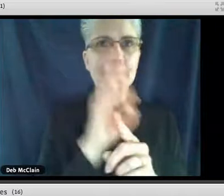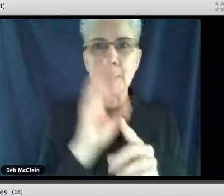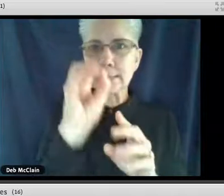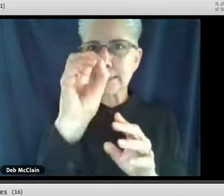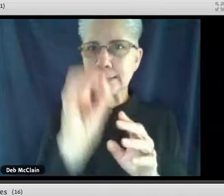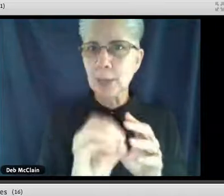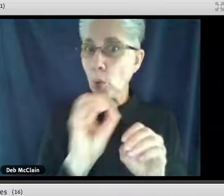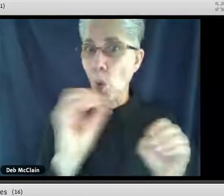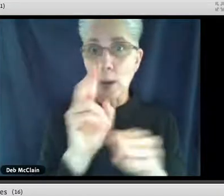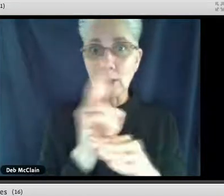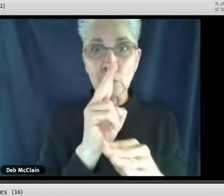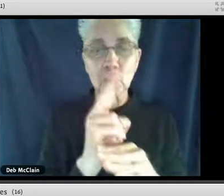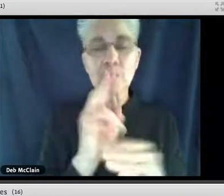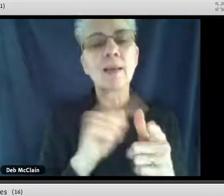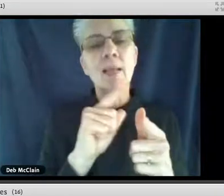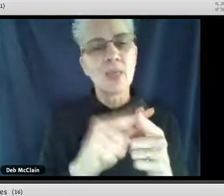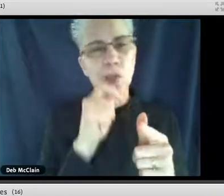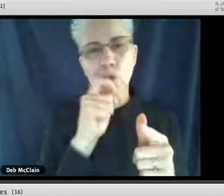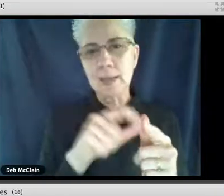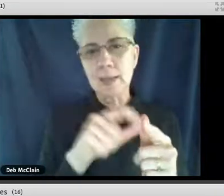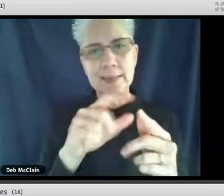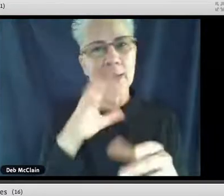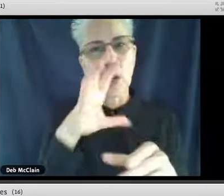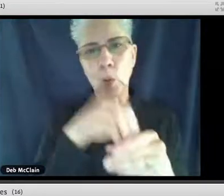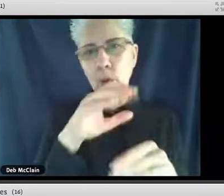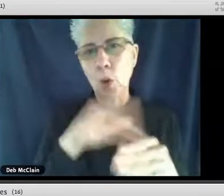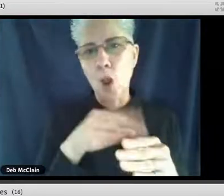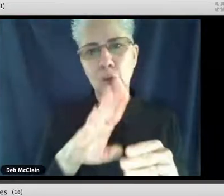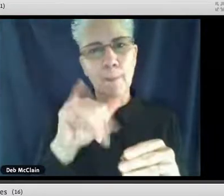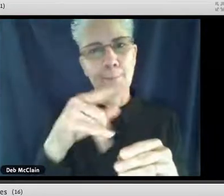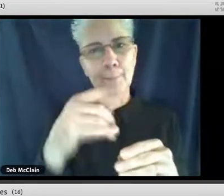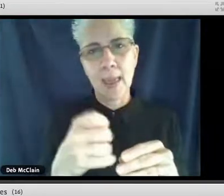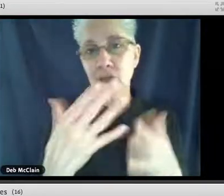it's not something that you need to have on your page that you possibly won't even maintain,